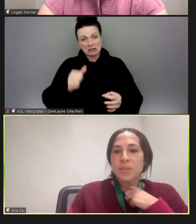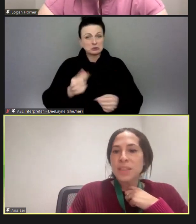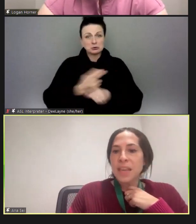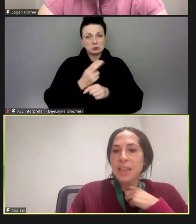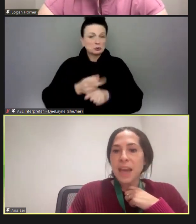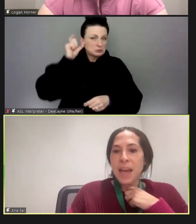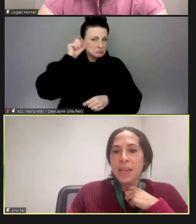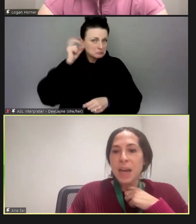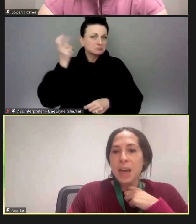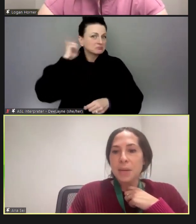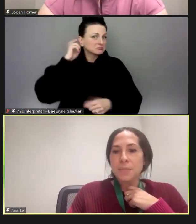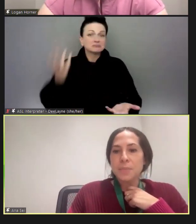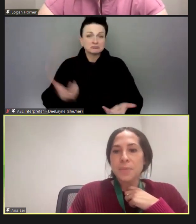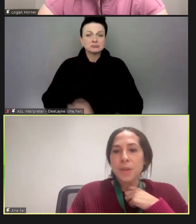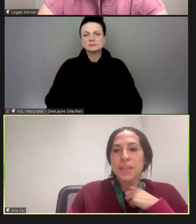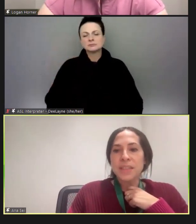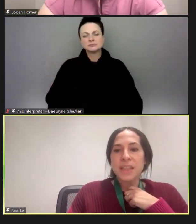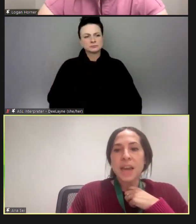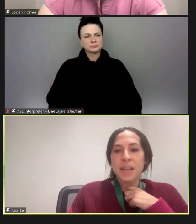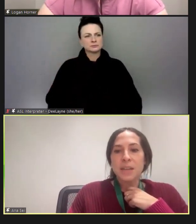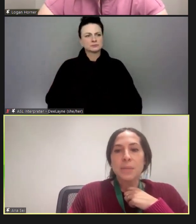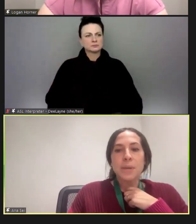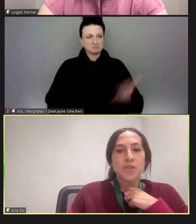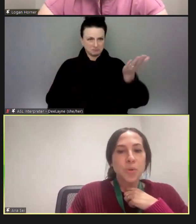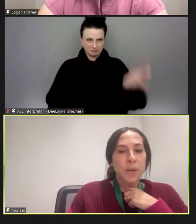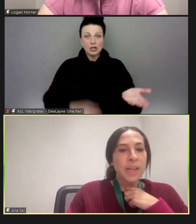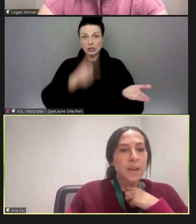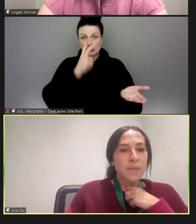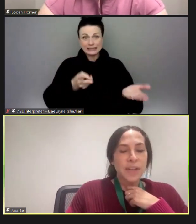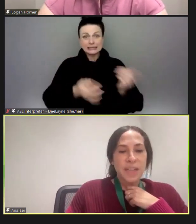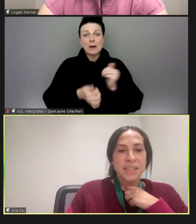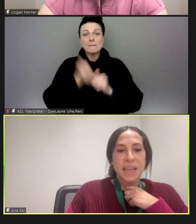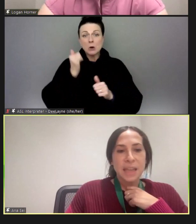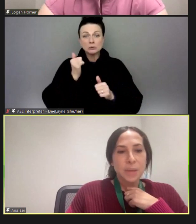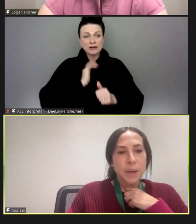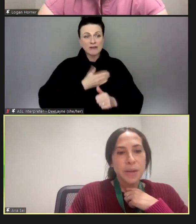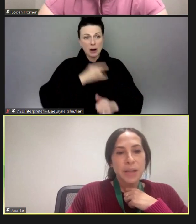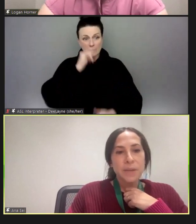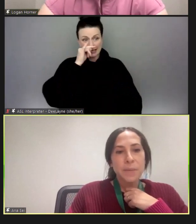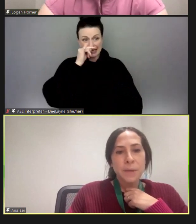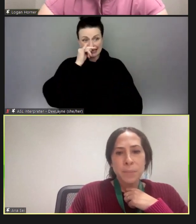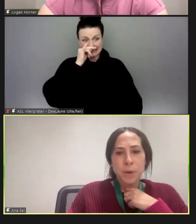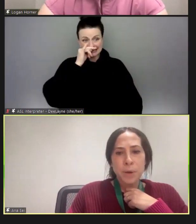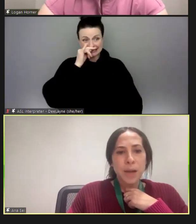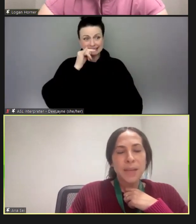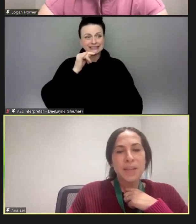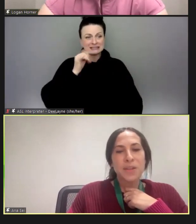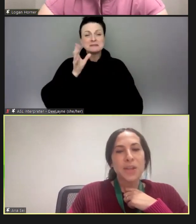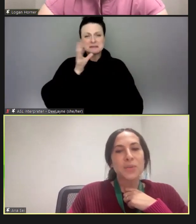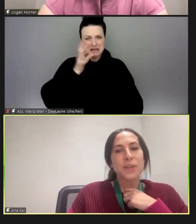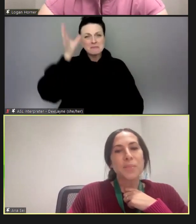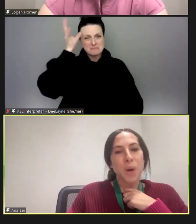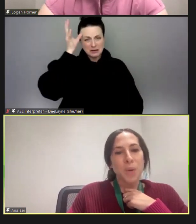see that um you can see that the majority of our kids in the parent in